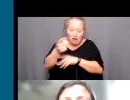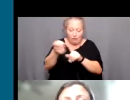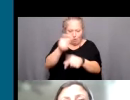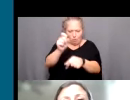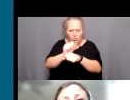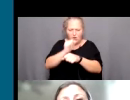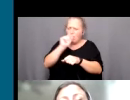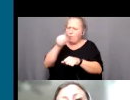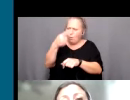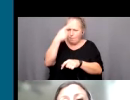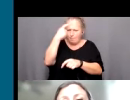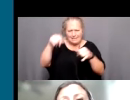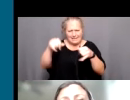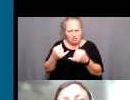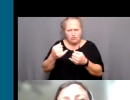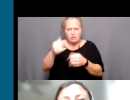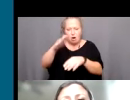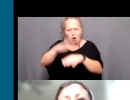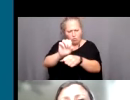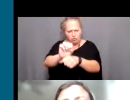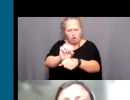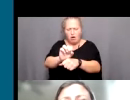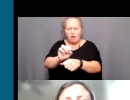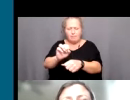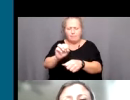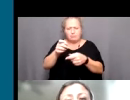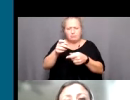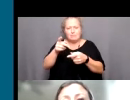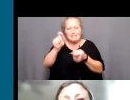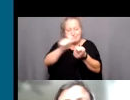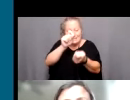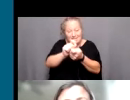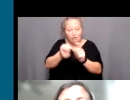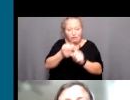on the job but specifically from extreme heat